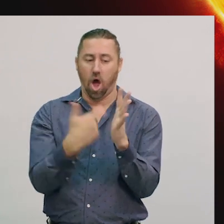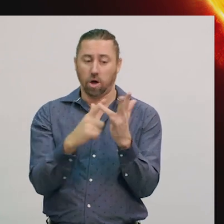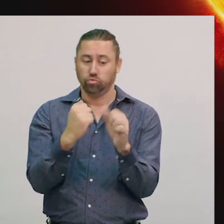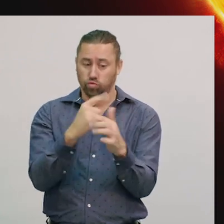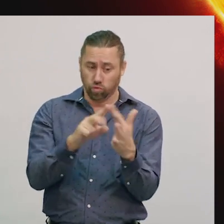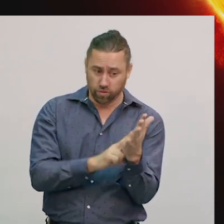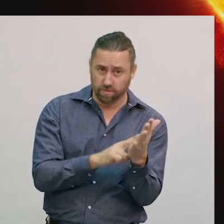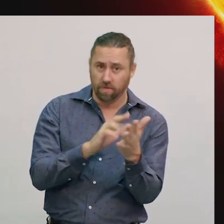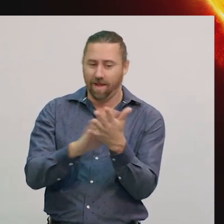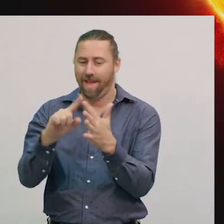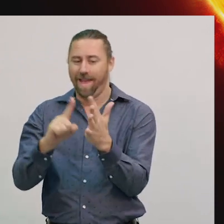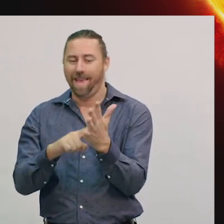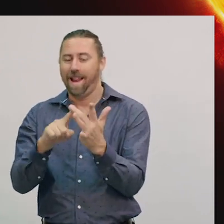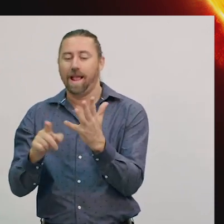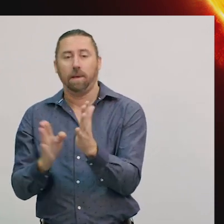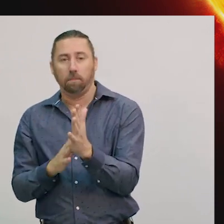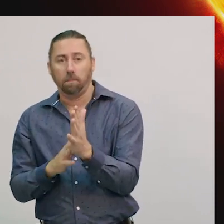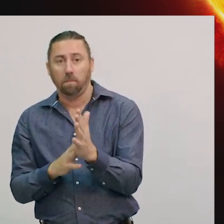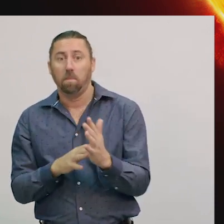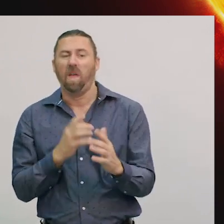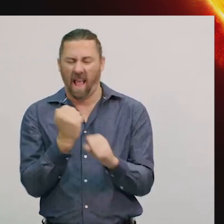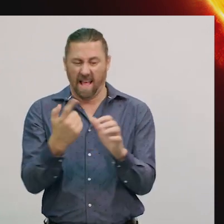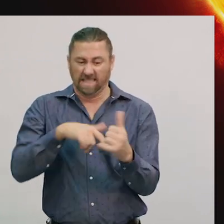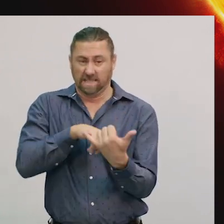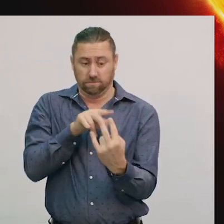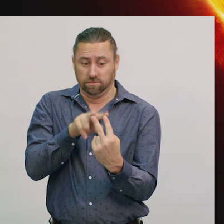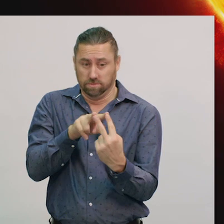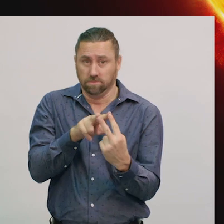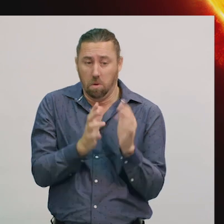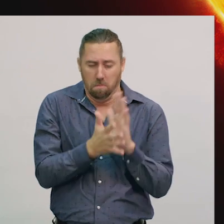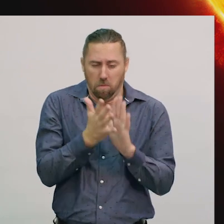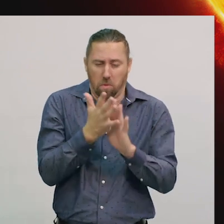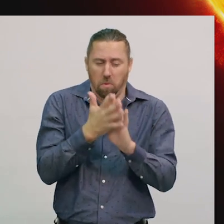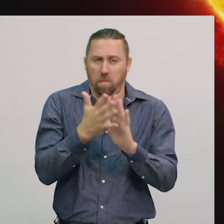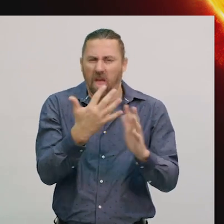which burns to create light and heat energy. This energy travels through space,